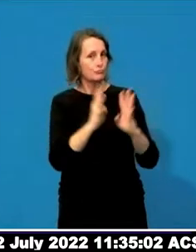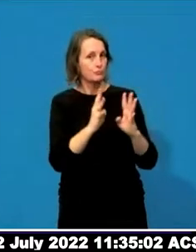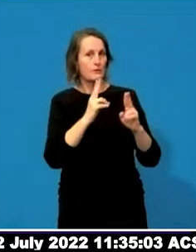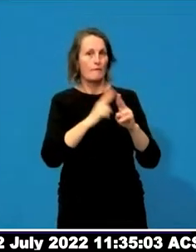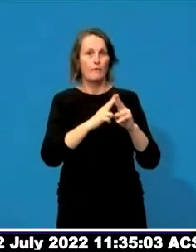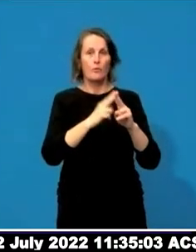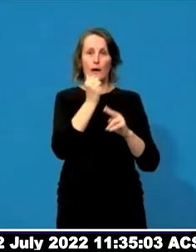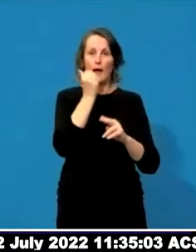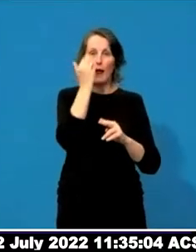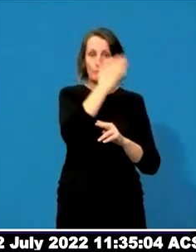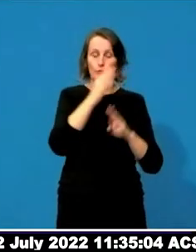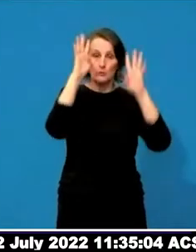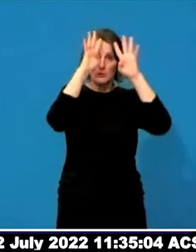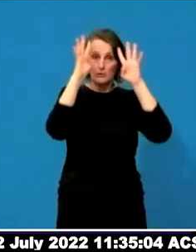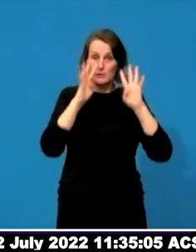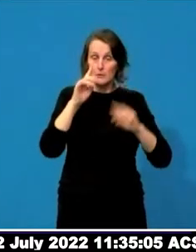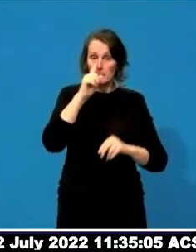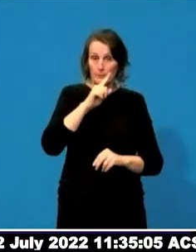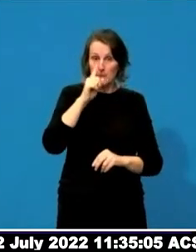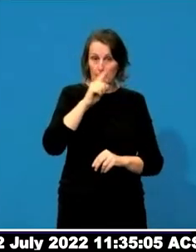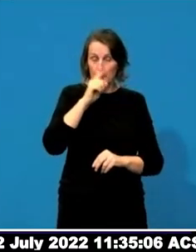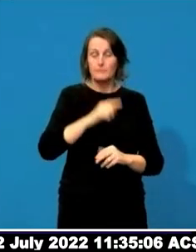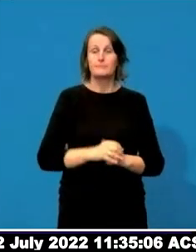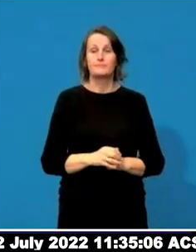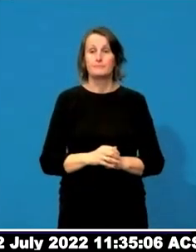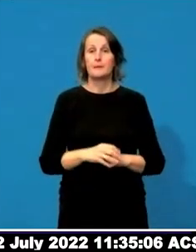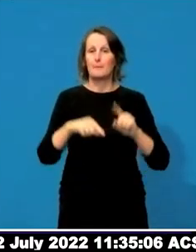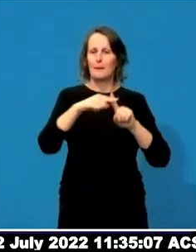And also we had our First Peoples Congress.